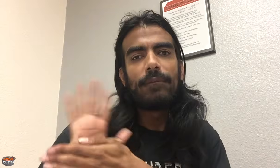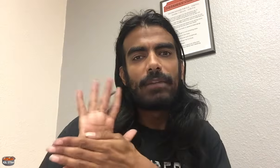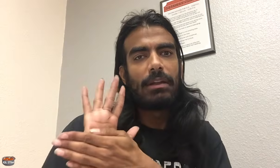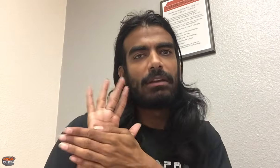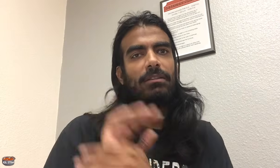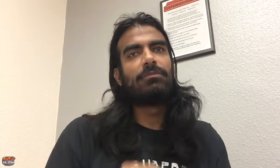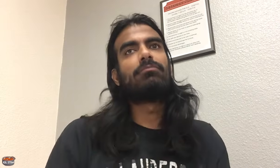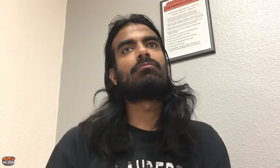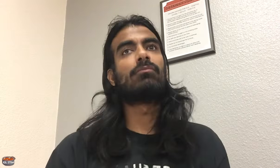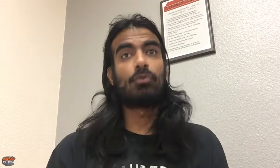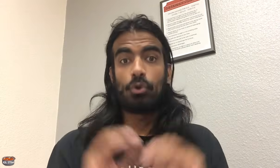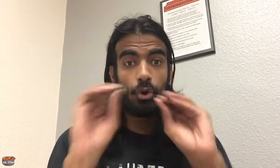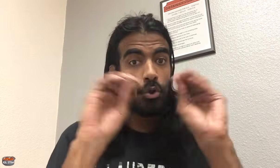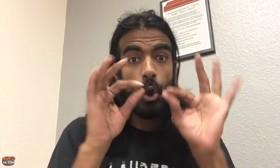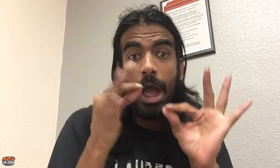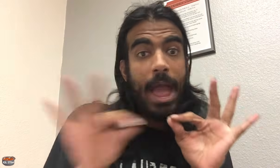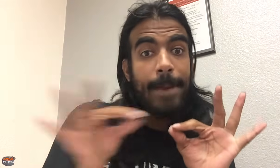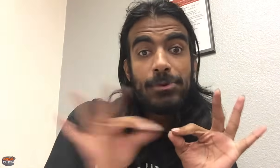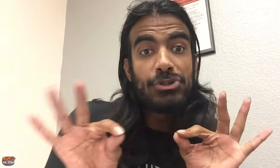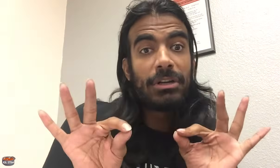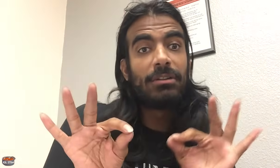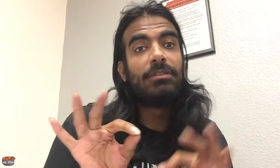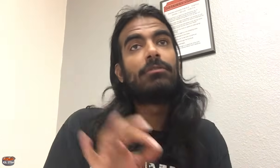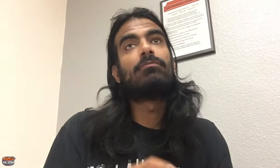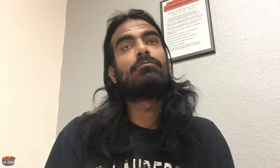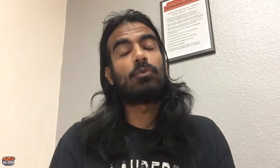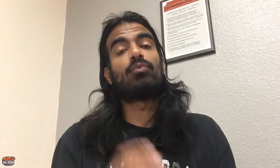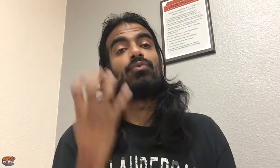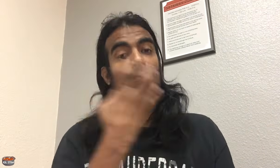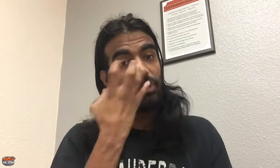His films are in sign langauge and they don't have captions on them,